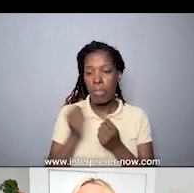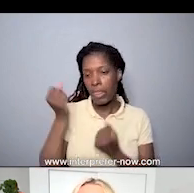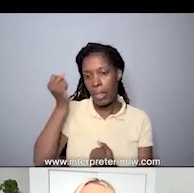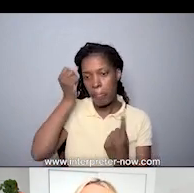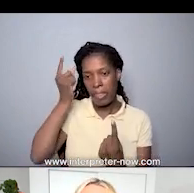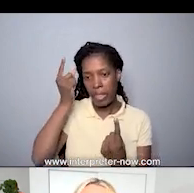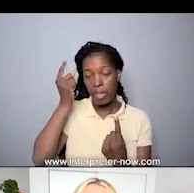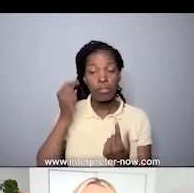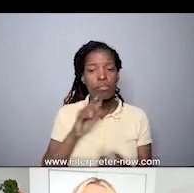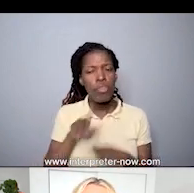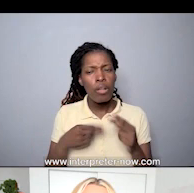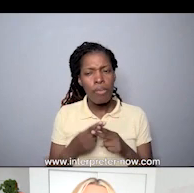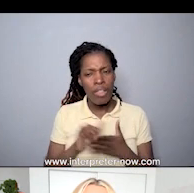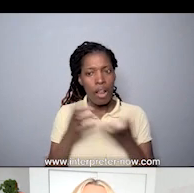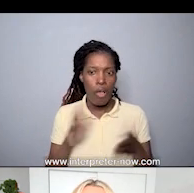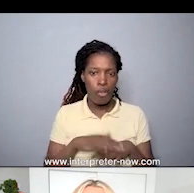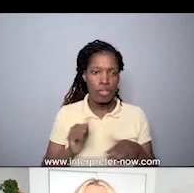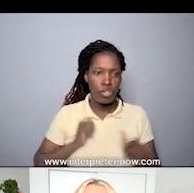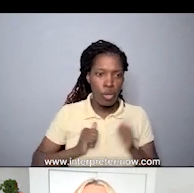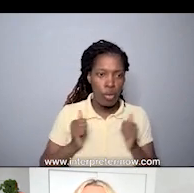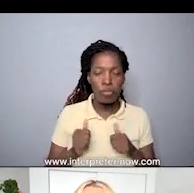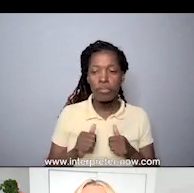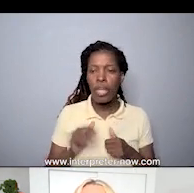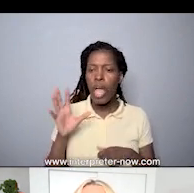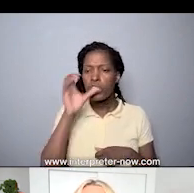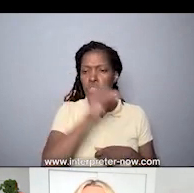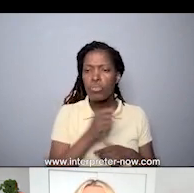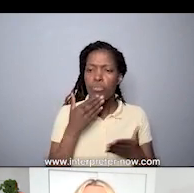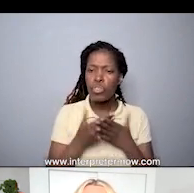Assume good intent, build empathy, build understanding.